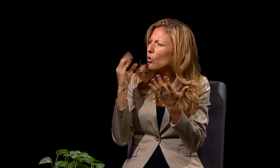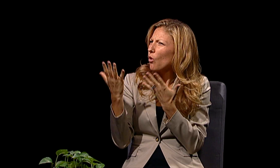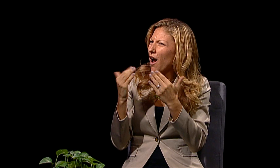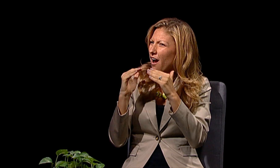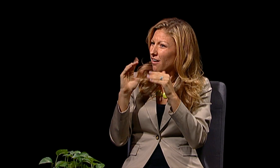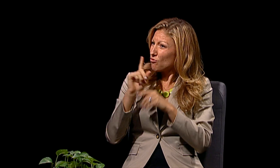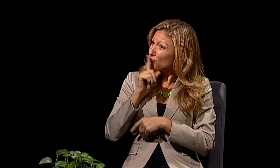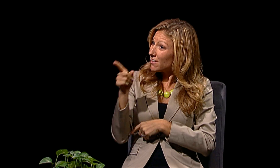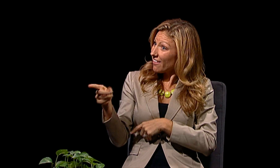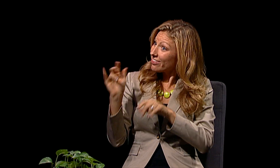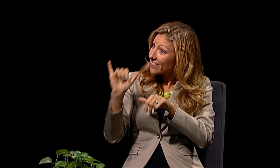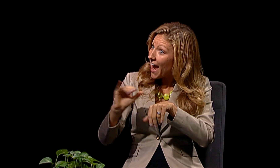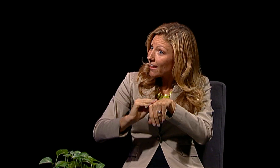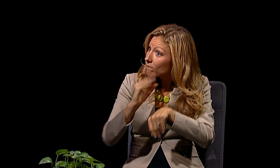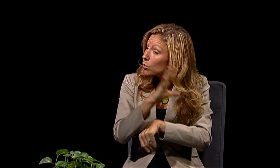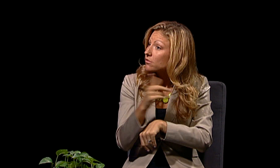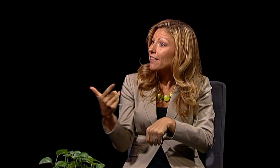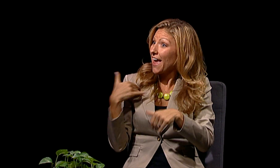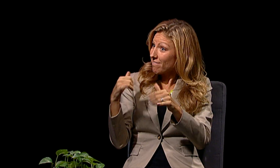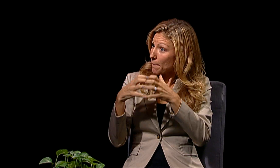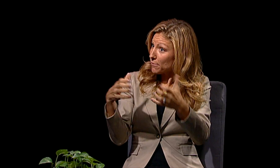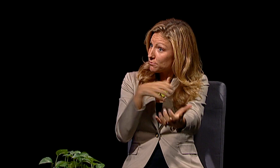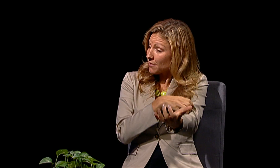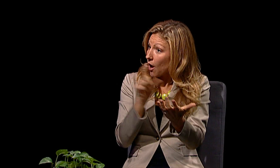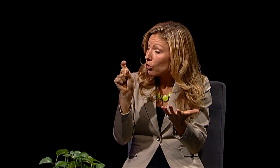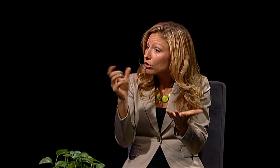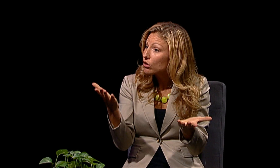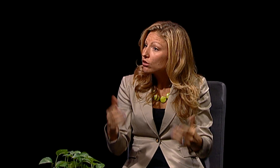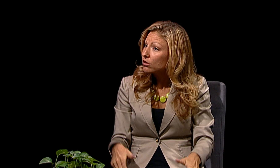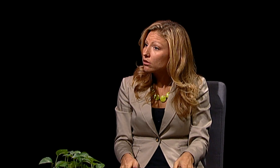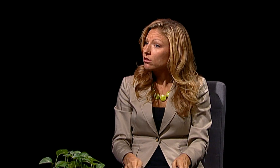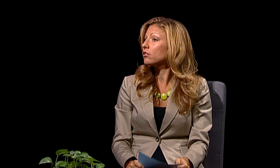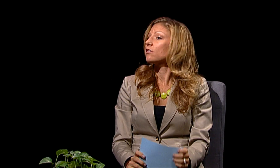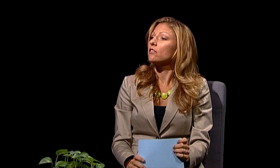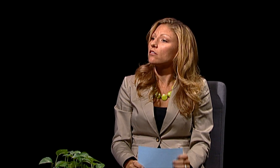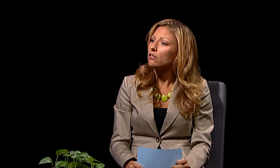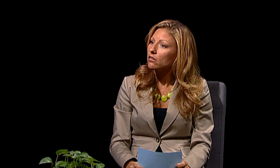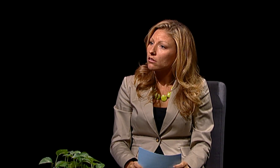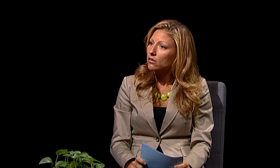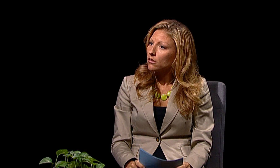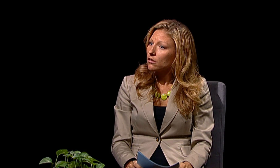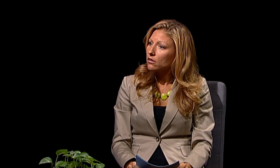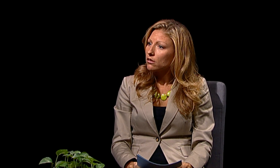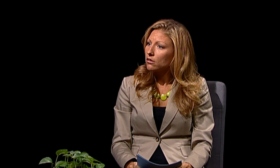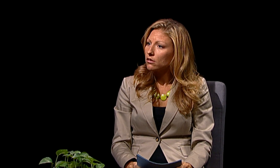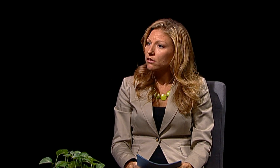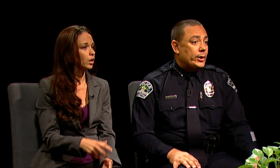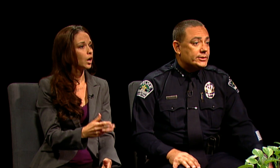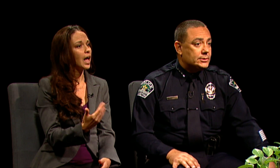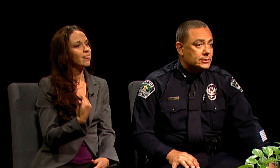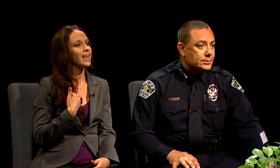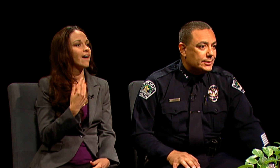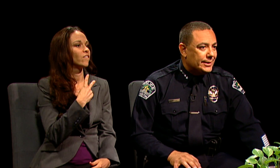SO IS-- DO THEY REALLY HAVE MUCH INFLUENCE OR DO THEY REALLY HAVE MUCH POWER? WELL, I MEAN, THEY HAVE A VOICE.